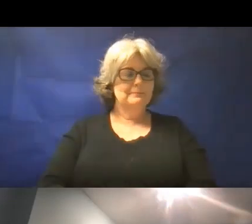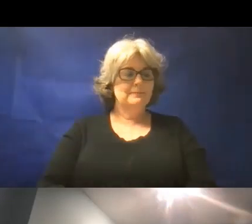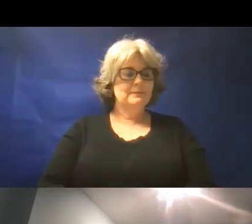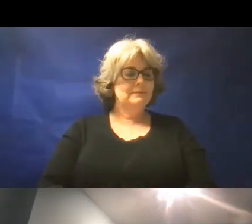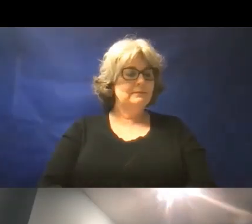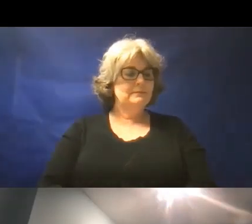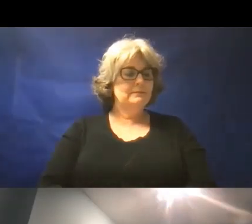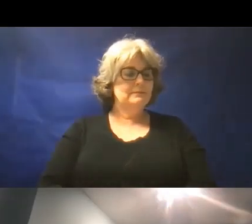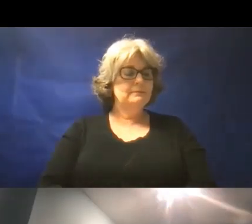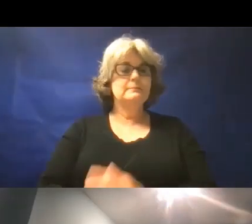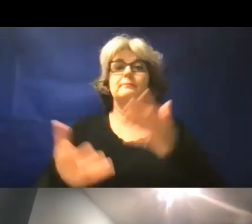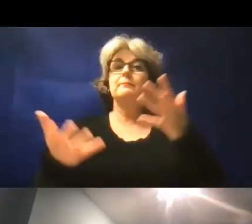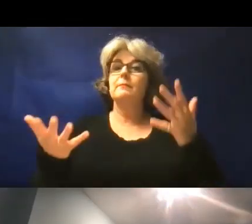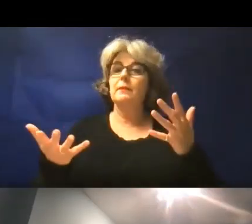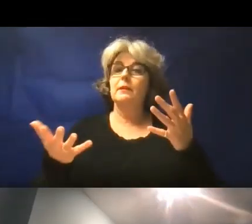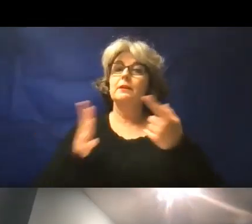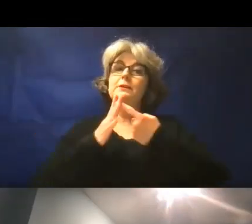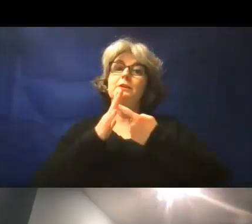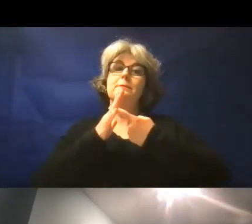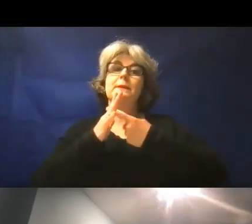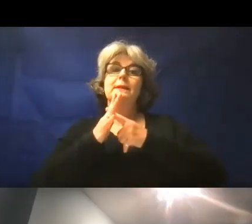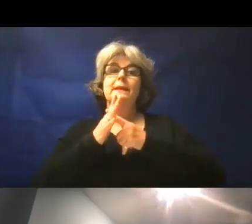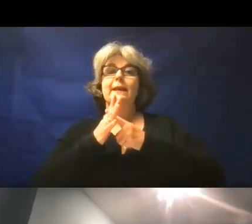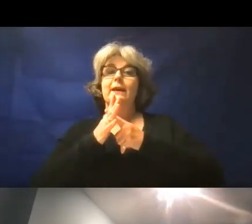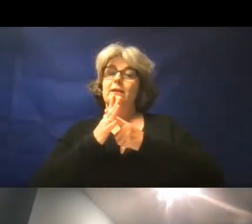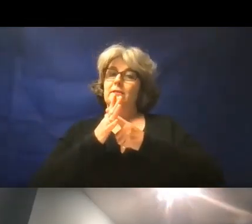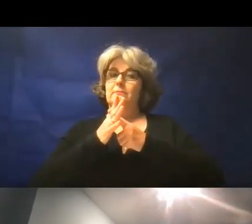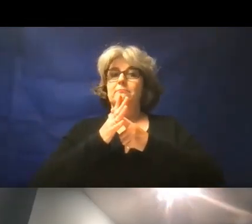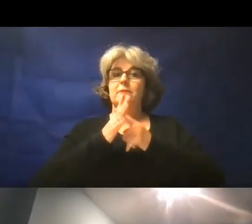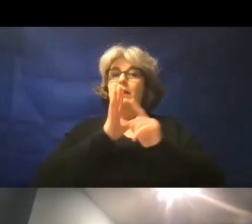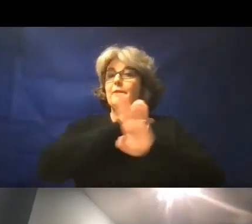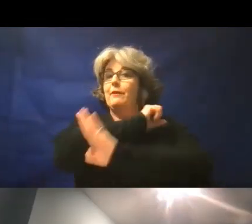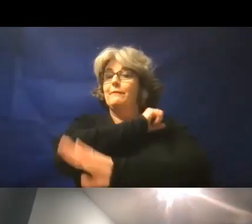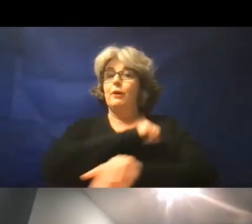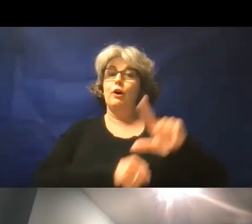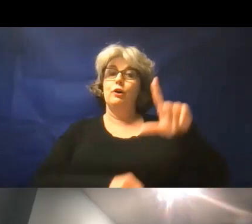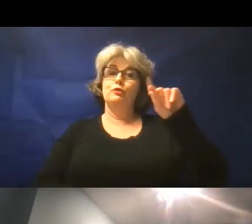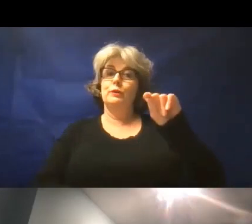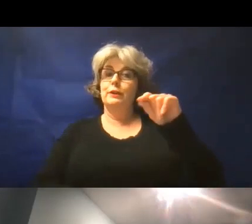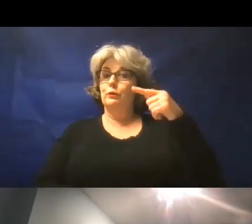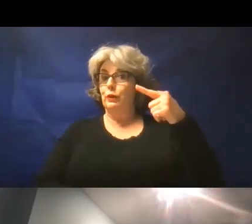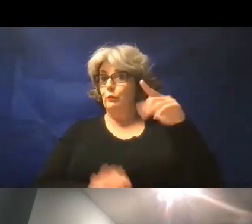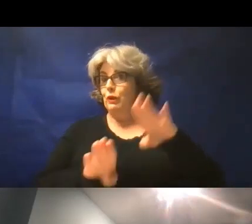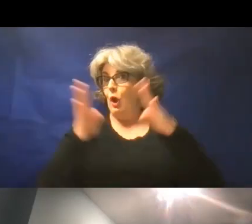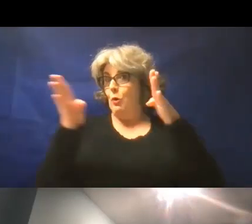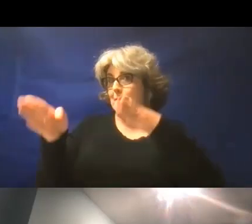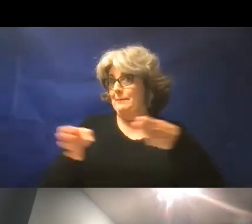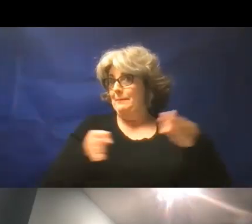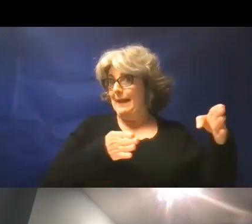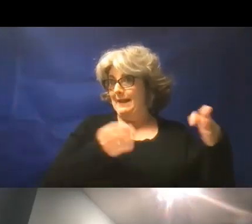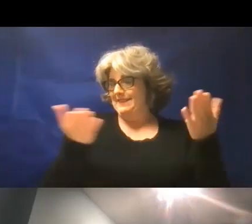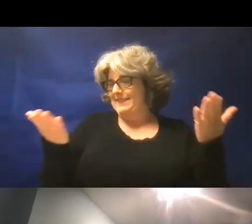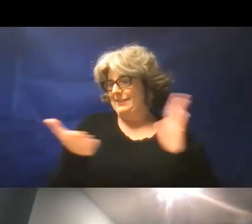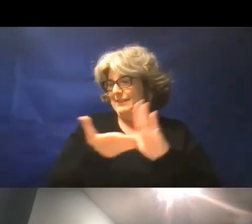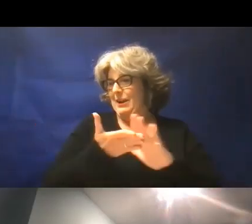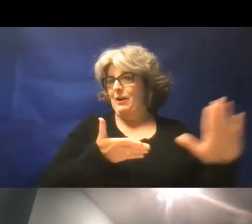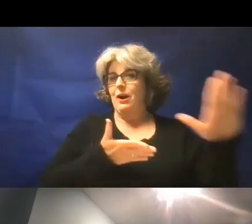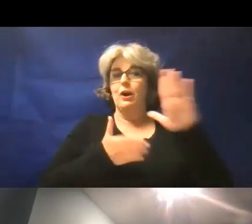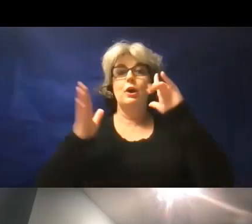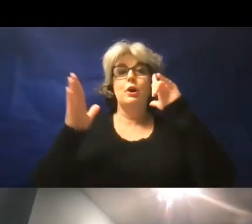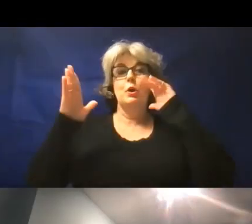So I'll start with an overview of our fall 2021 opening plans. We will expect all faculty staff